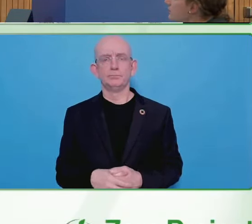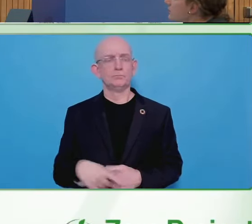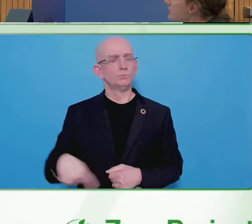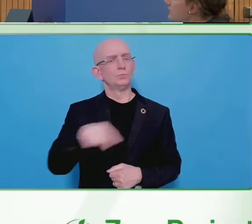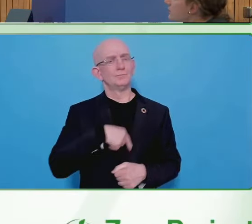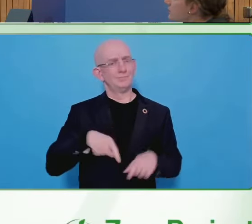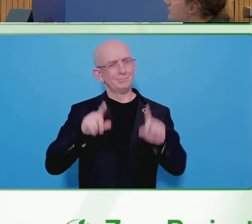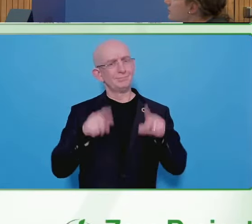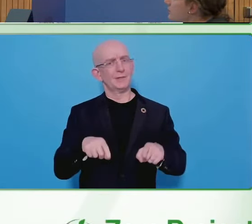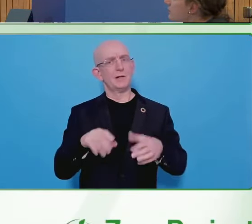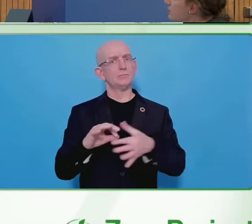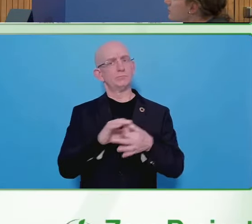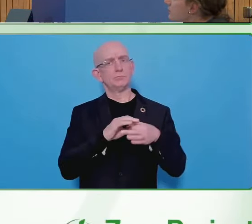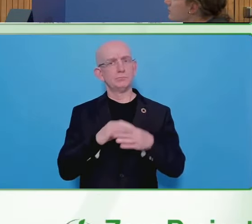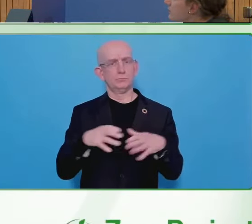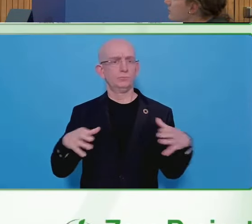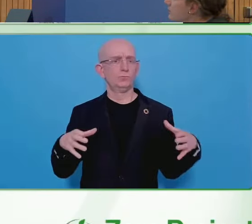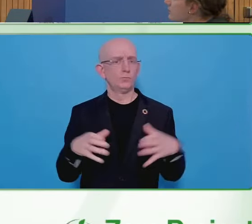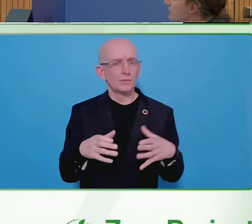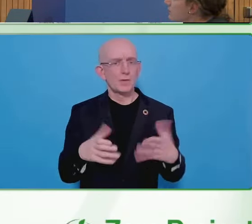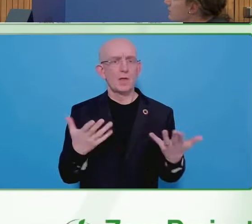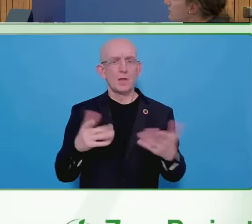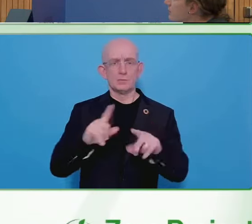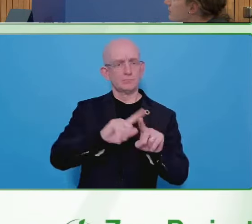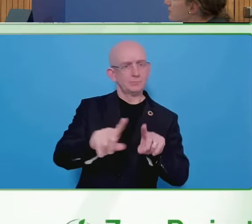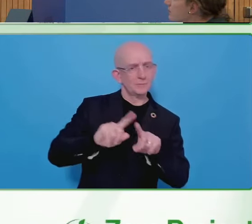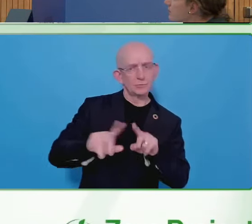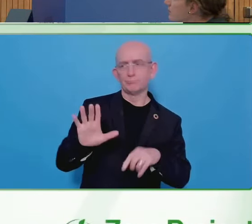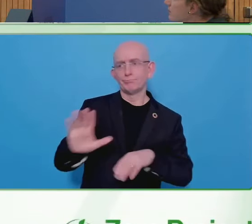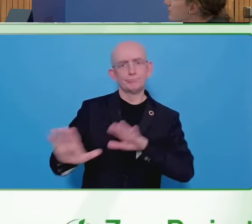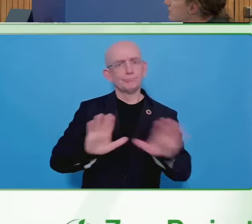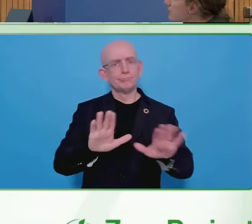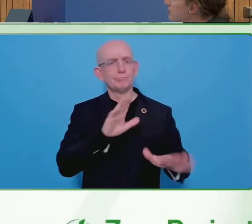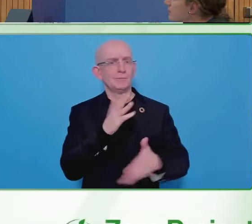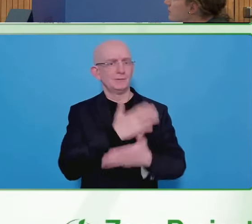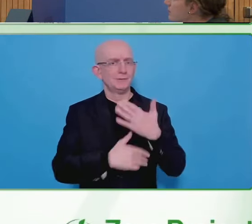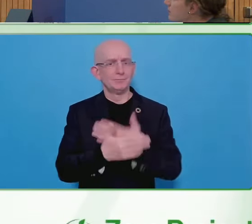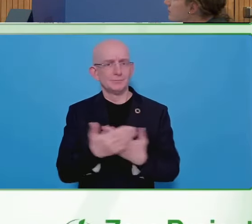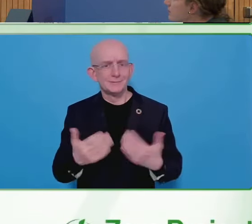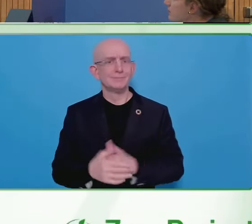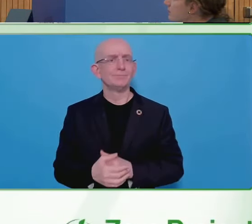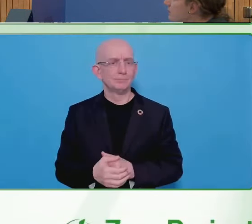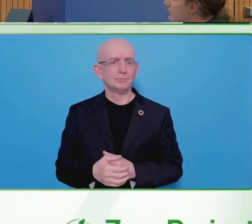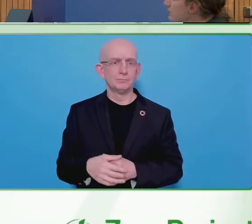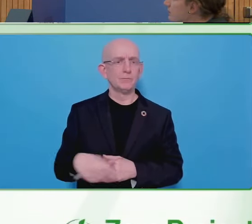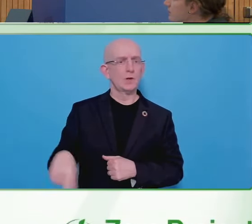table. We want to be meaningfully included, but we have to protect